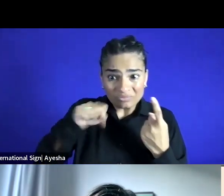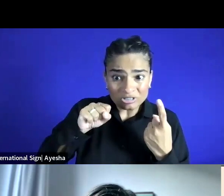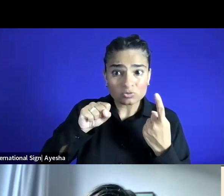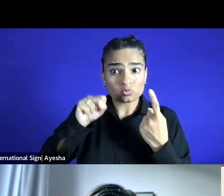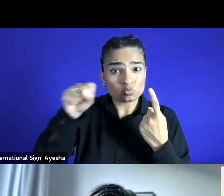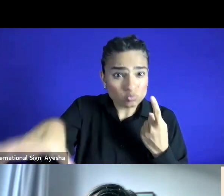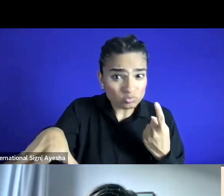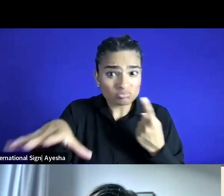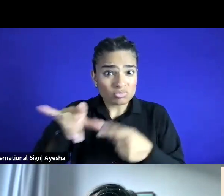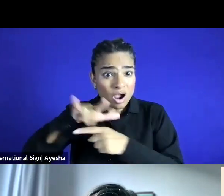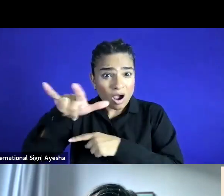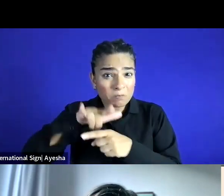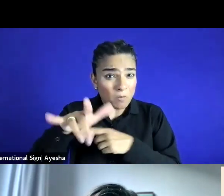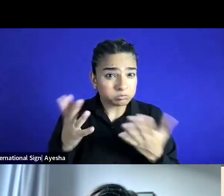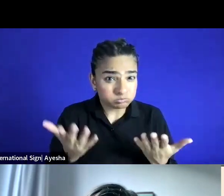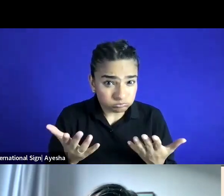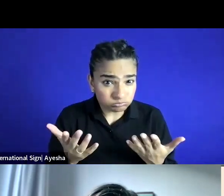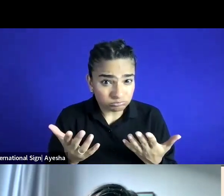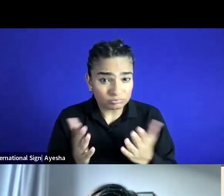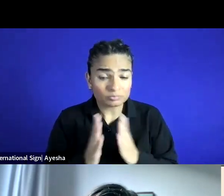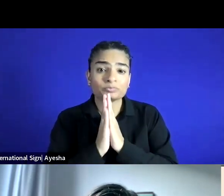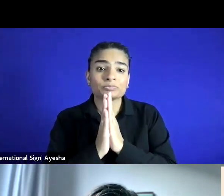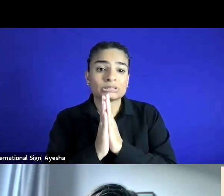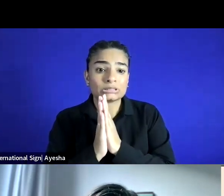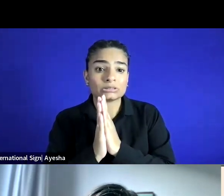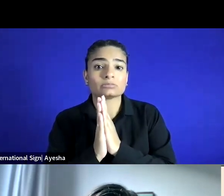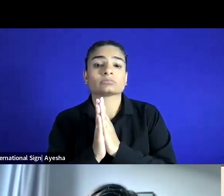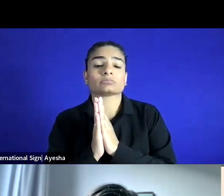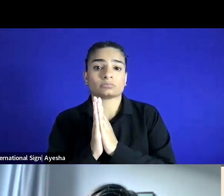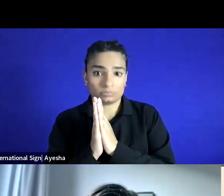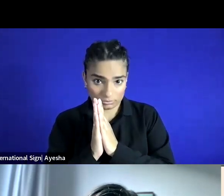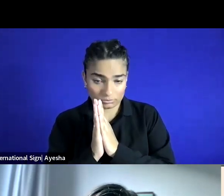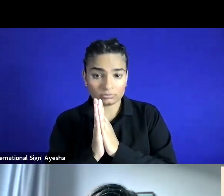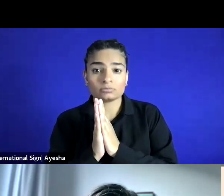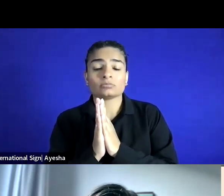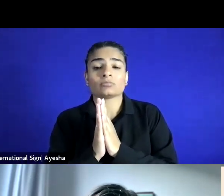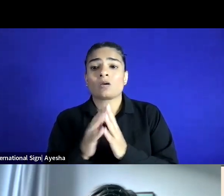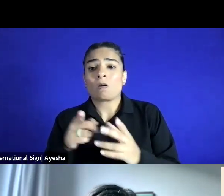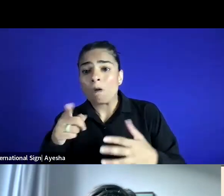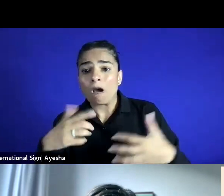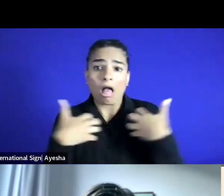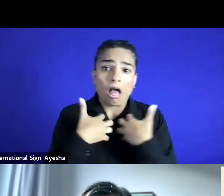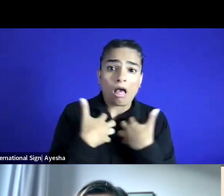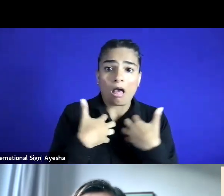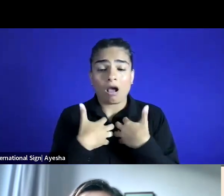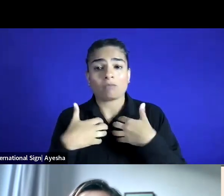Please? Don't worry. But at the same time, we would need you to also,